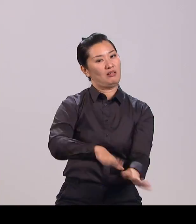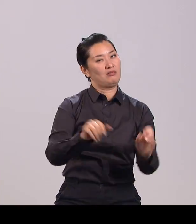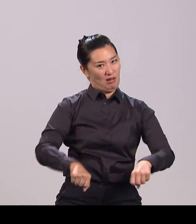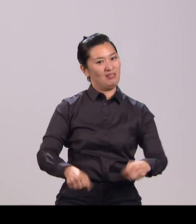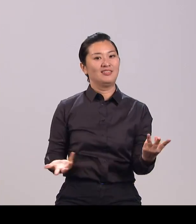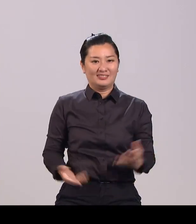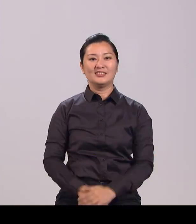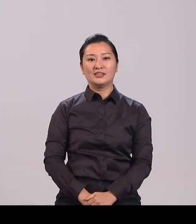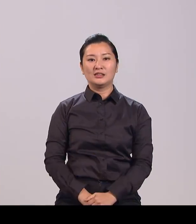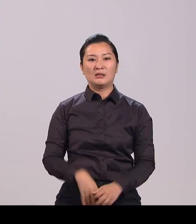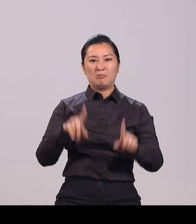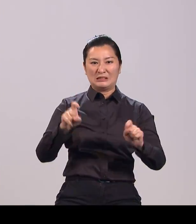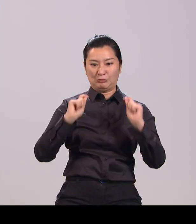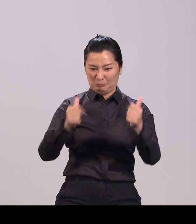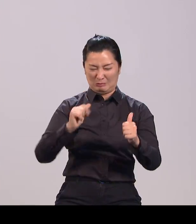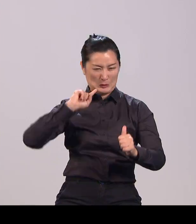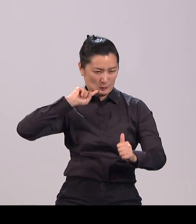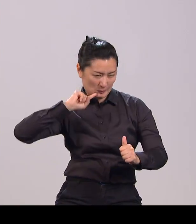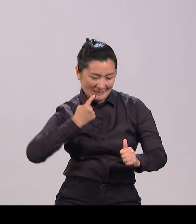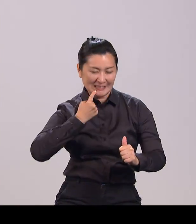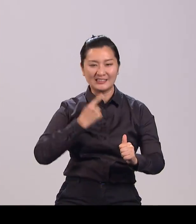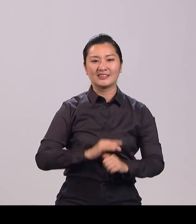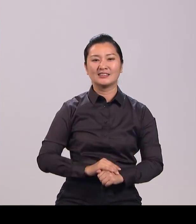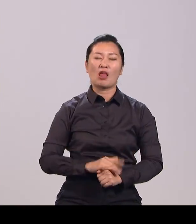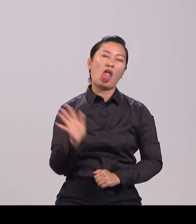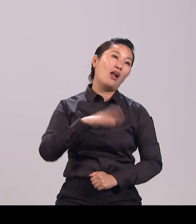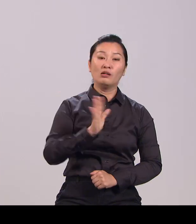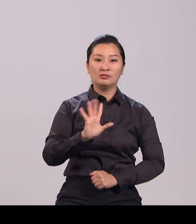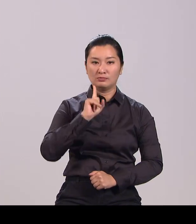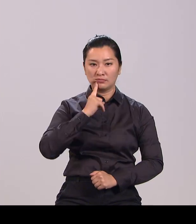Furthermore, how do you now this was the only thing he was planning?